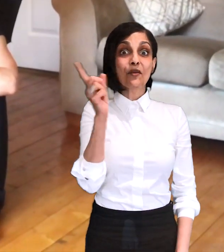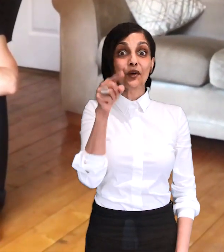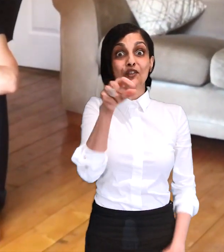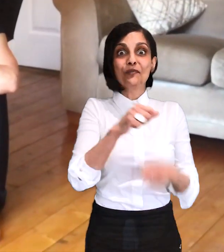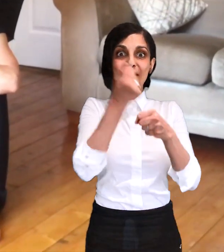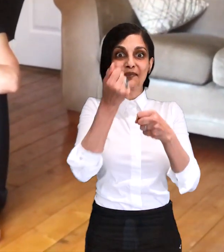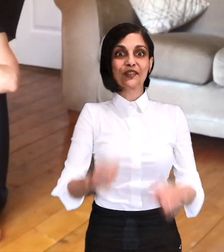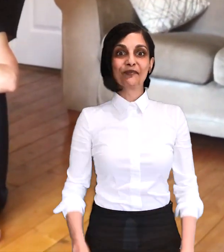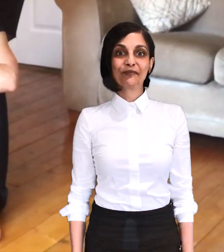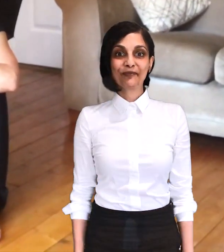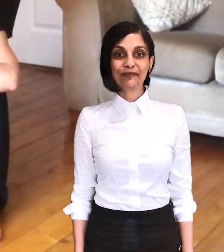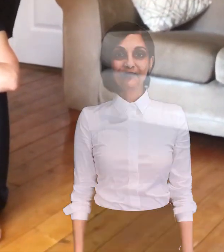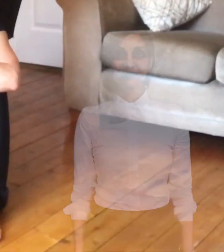We love to see what you have been up to.